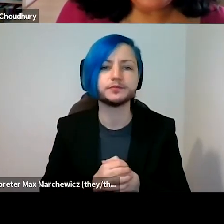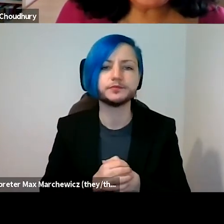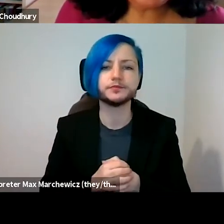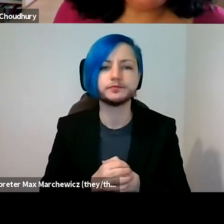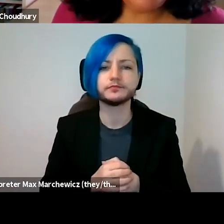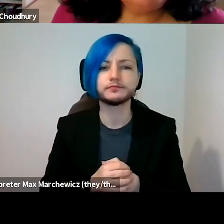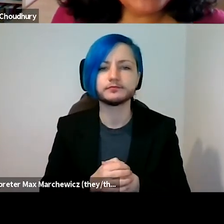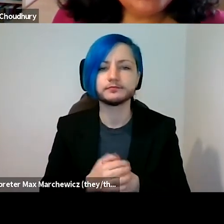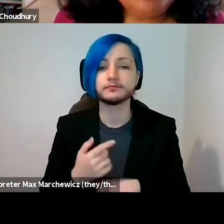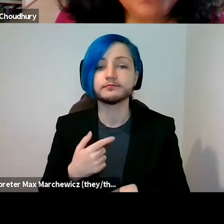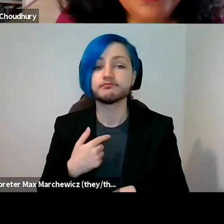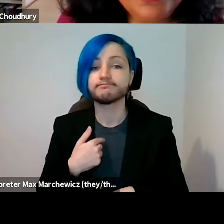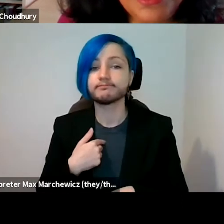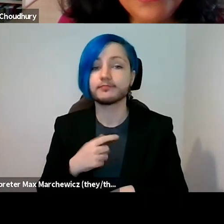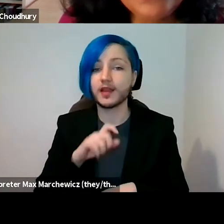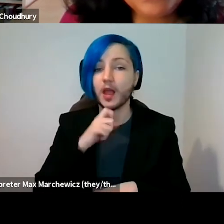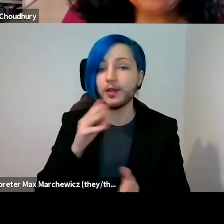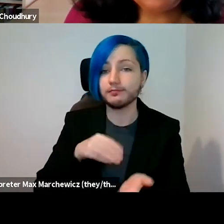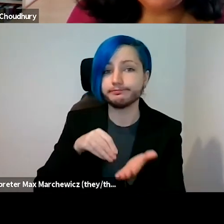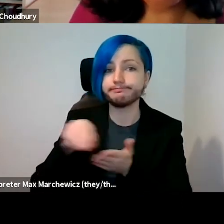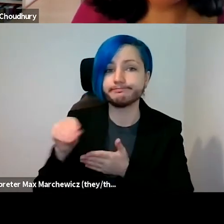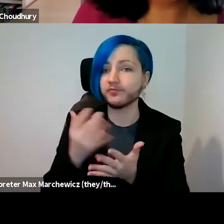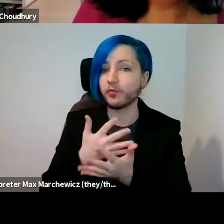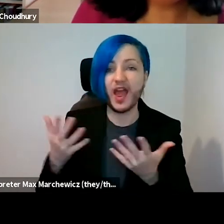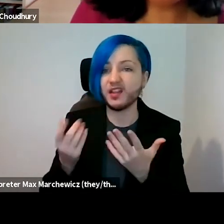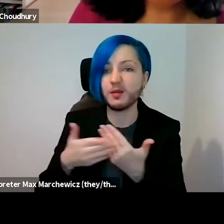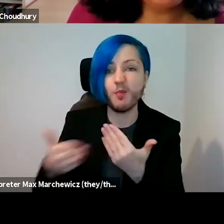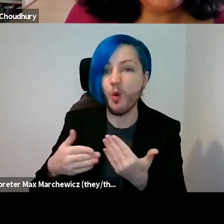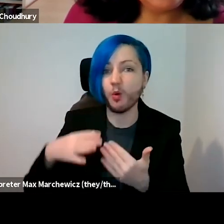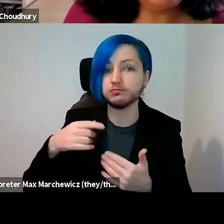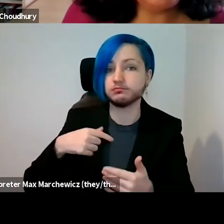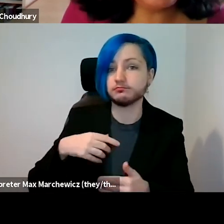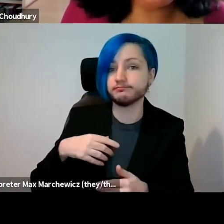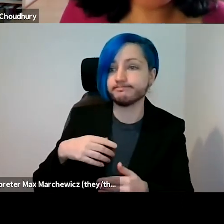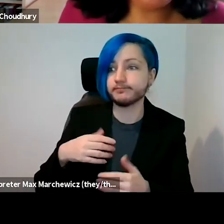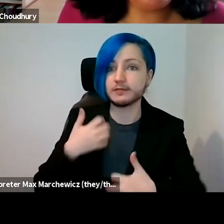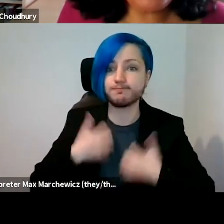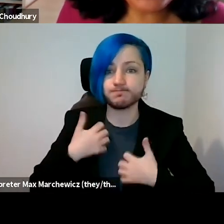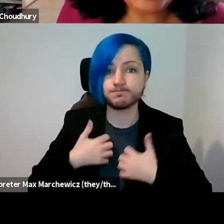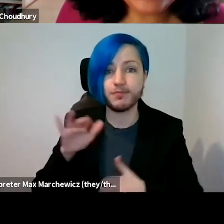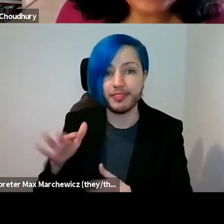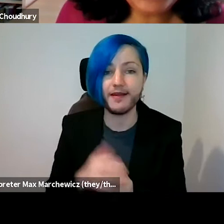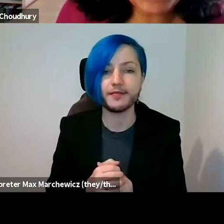and I shall give him a commission for anything else that is worth having," says, Mrs. Bertram, and "I wish he may go to Eastern Indies